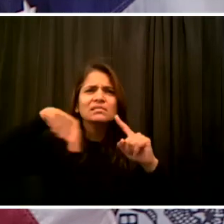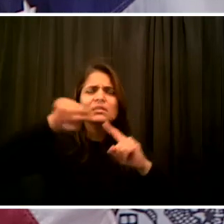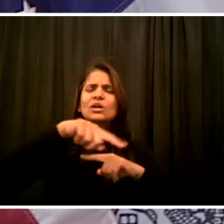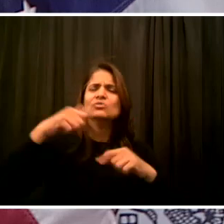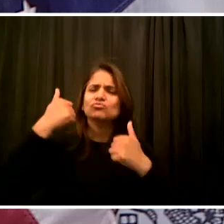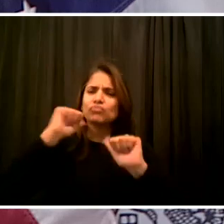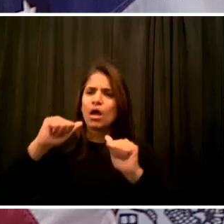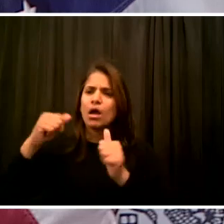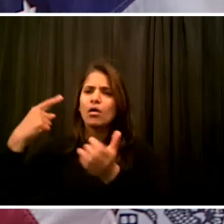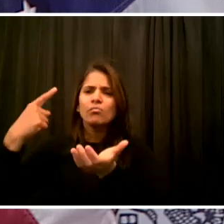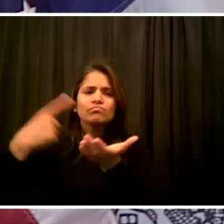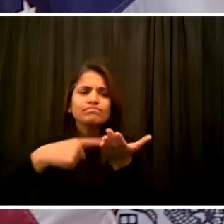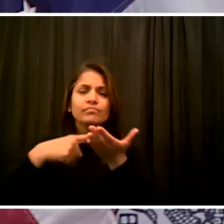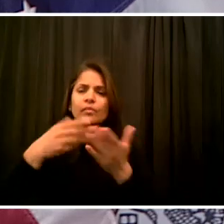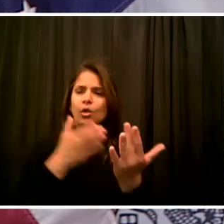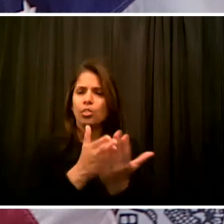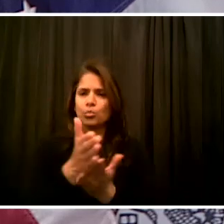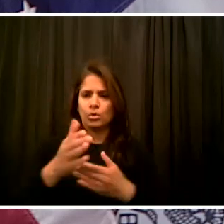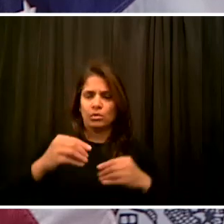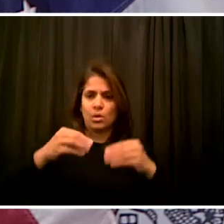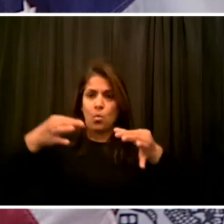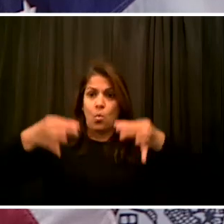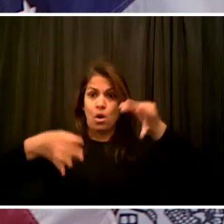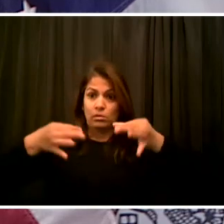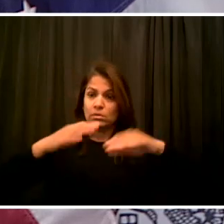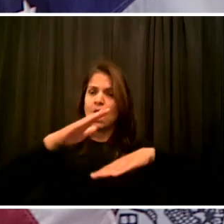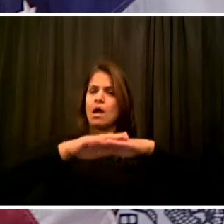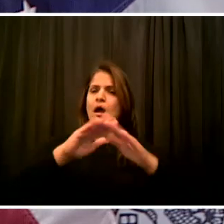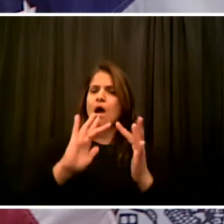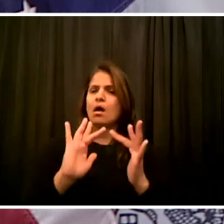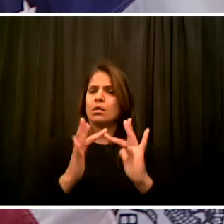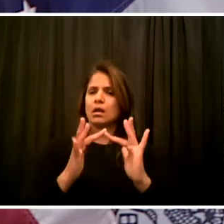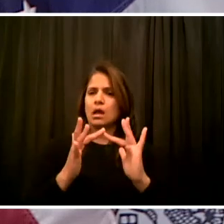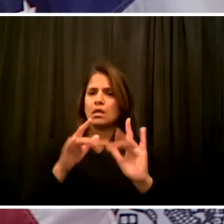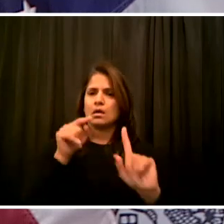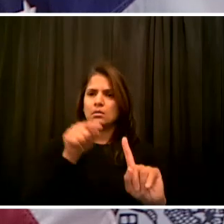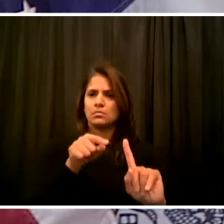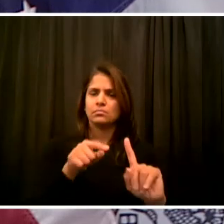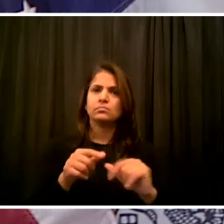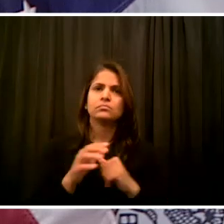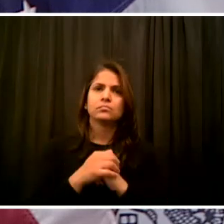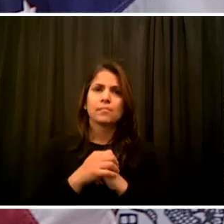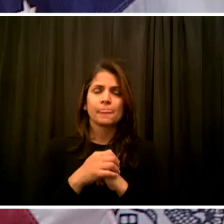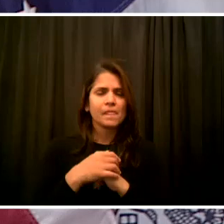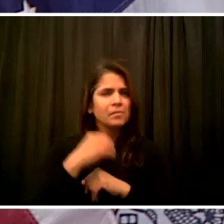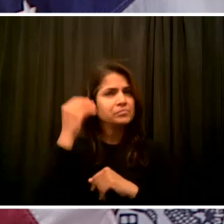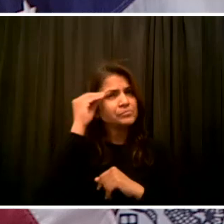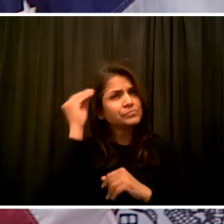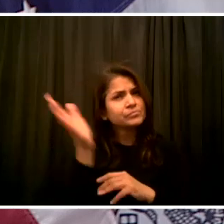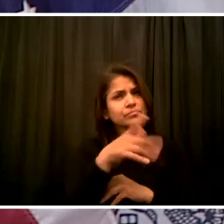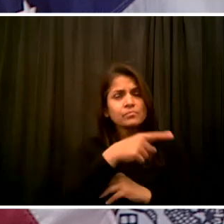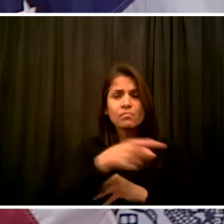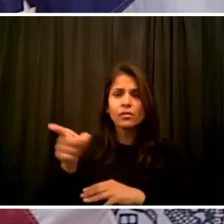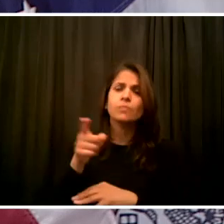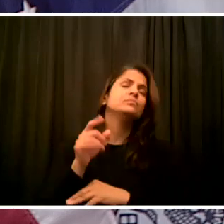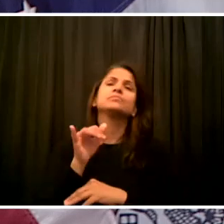THIS, IT WOULD BE THAT SALMLU NMBER OF CAREER CRIMINALS THAT ARE COMMITTING MORE SERIOUS